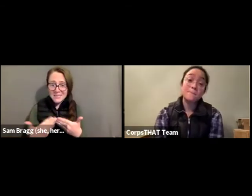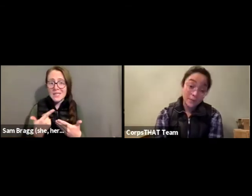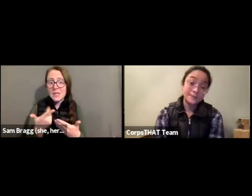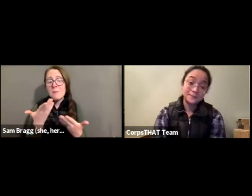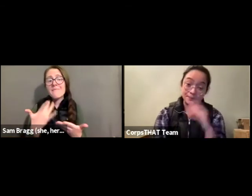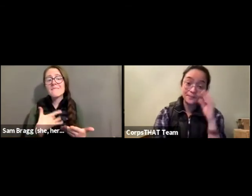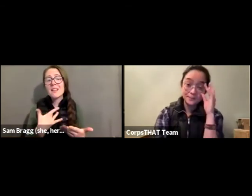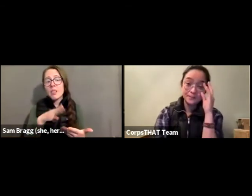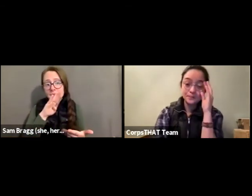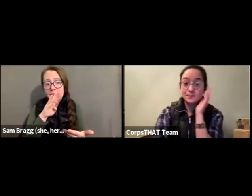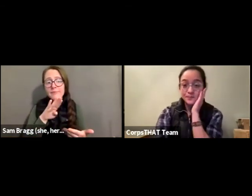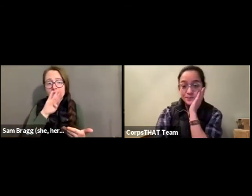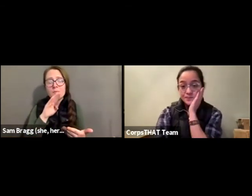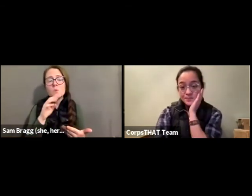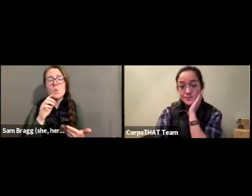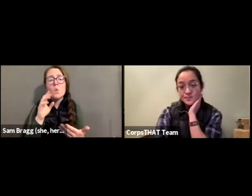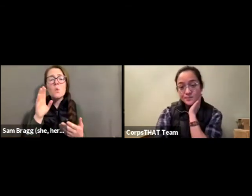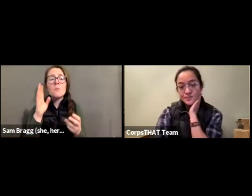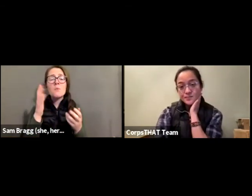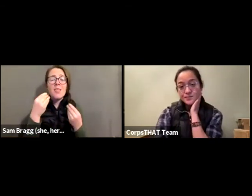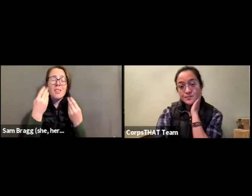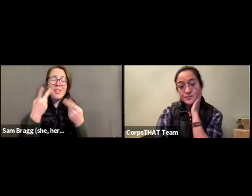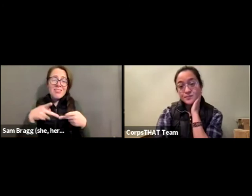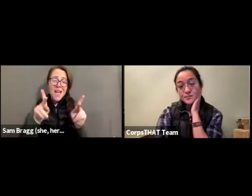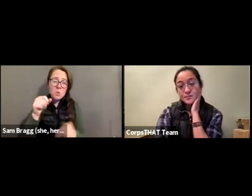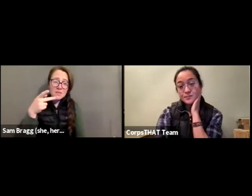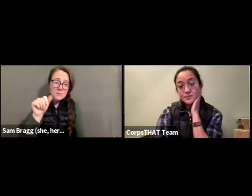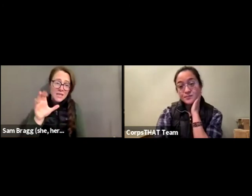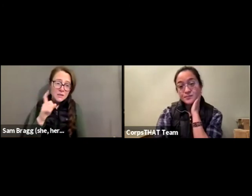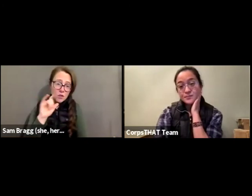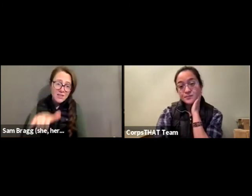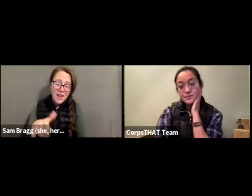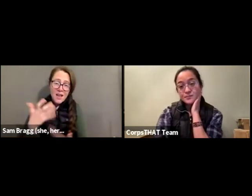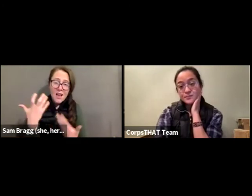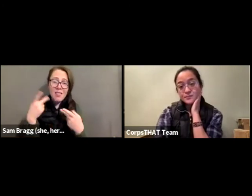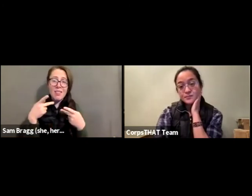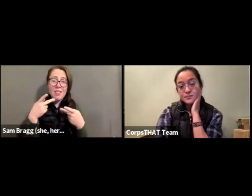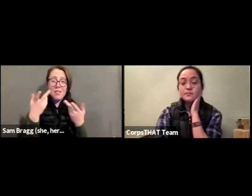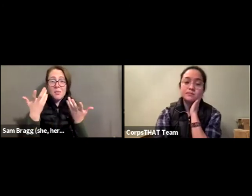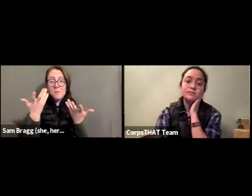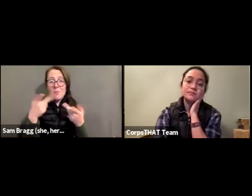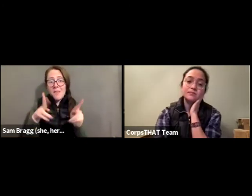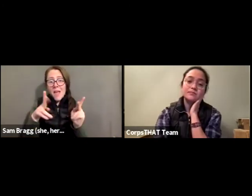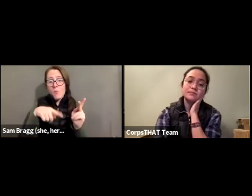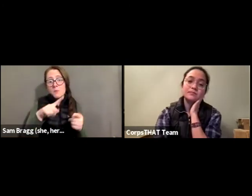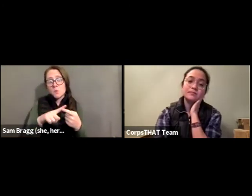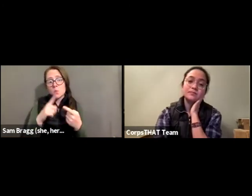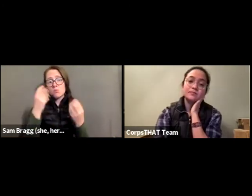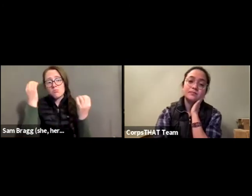frustrated easily they might feel like there are barriers they might need some space you